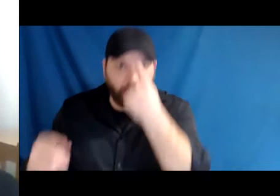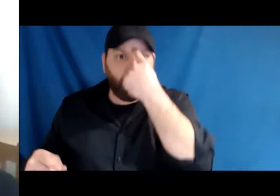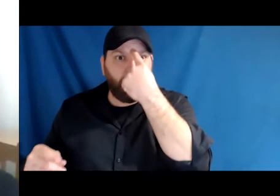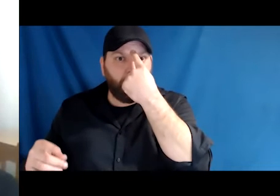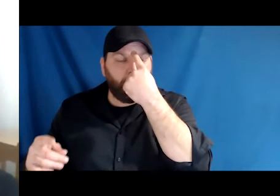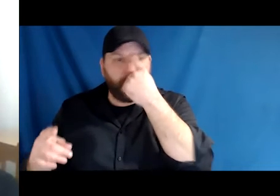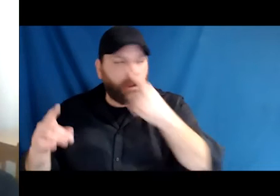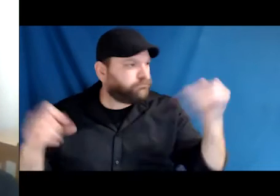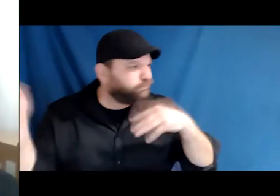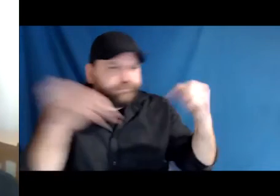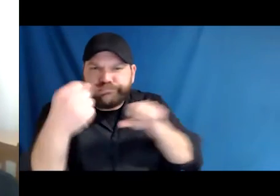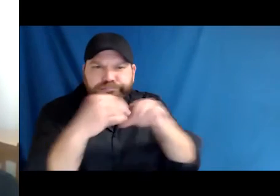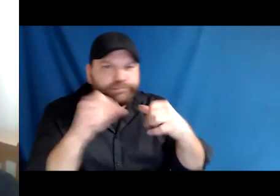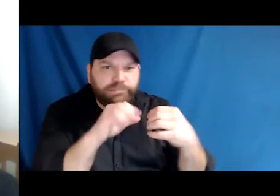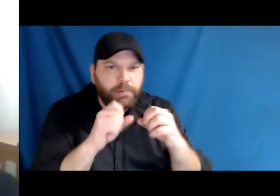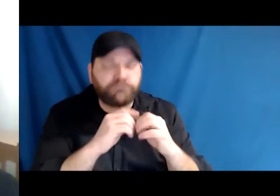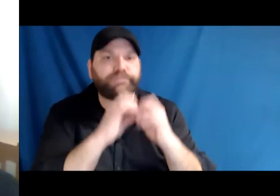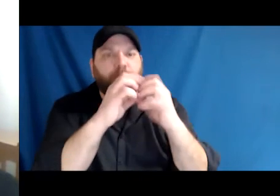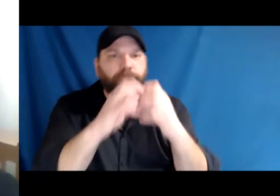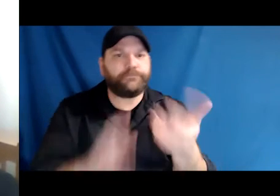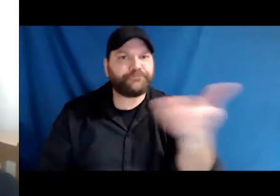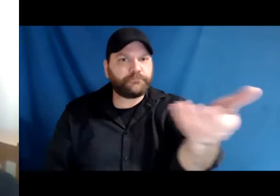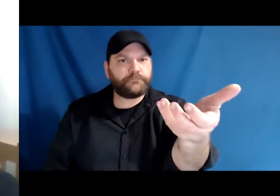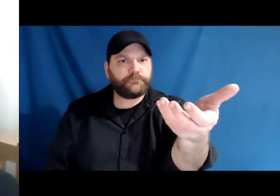how disease can be cured, how technology can be improved,